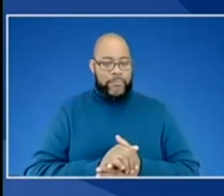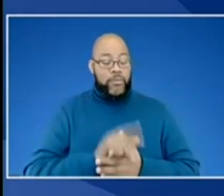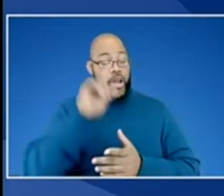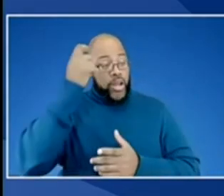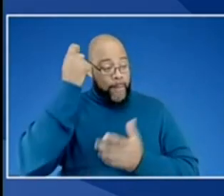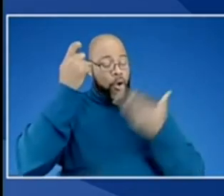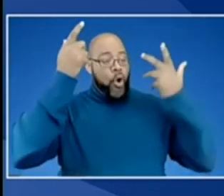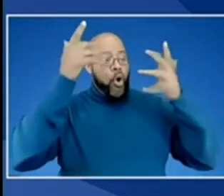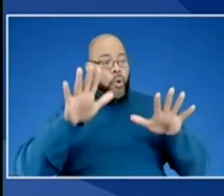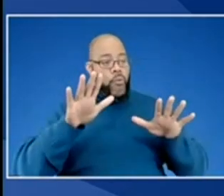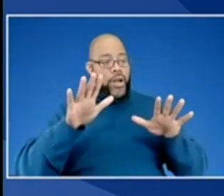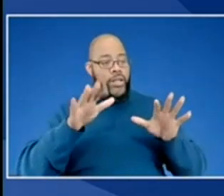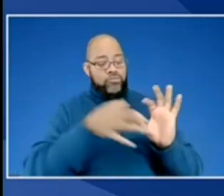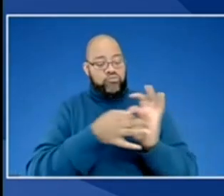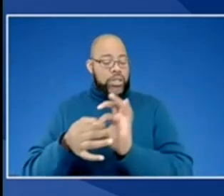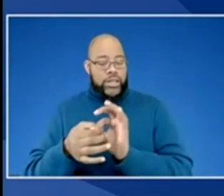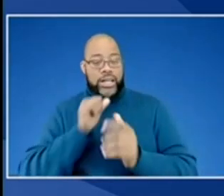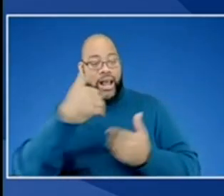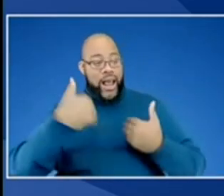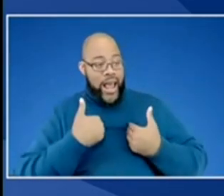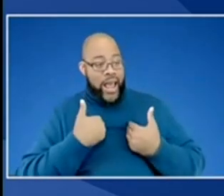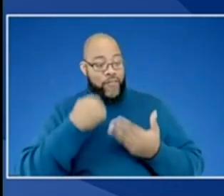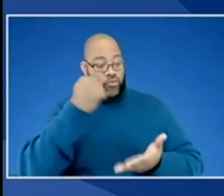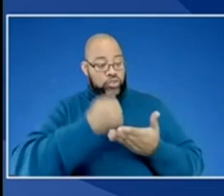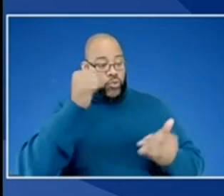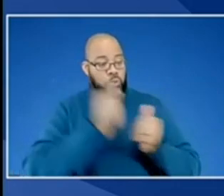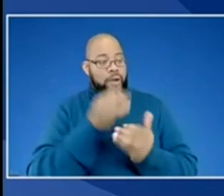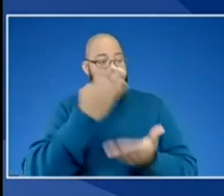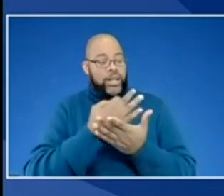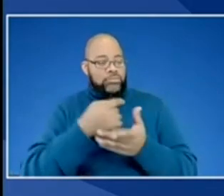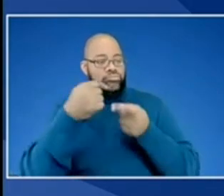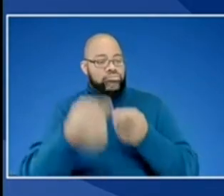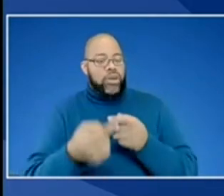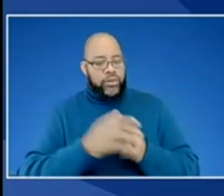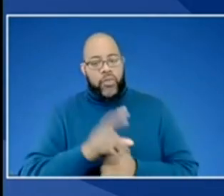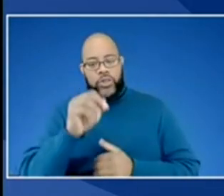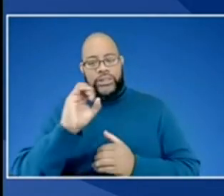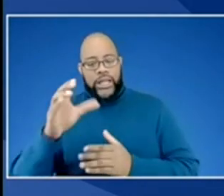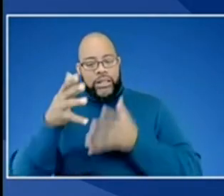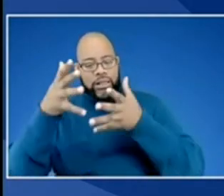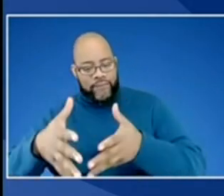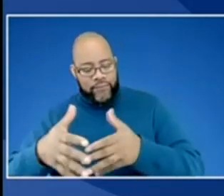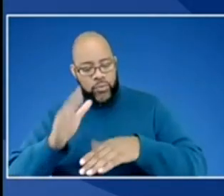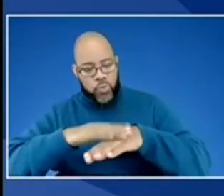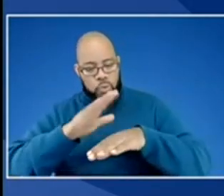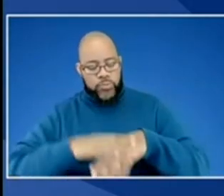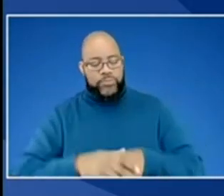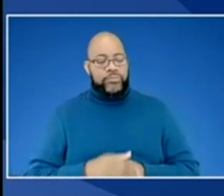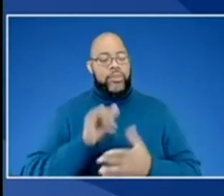associated not having a credential with financial hardship. 30 seconds remaining. Thank you. But that reality is largely